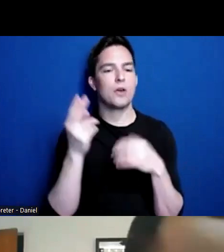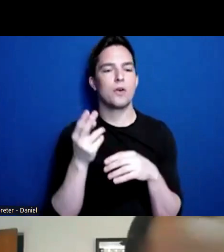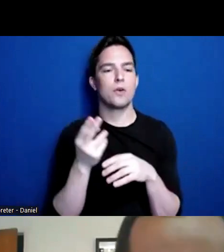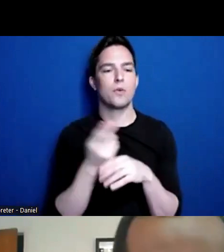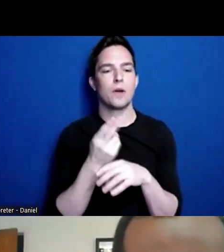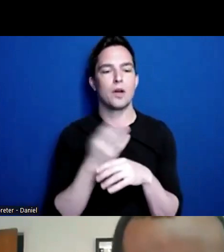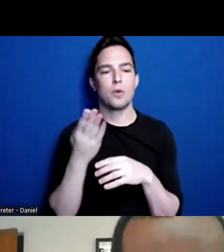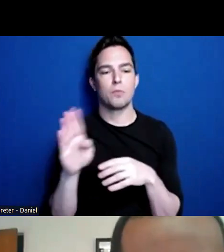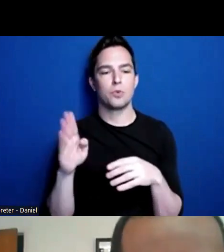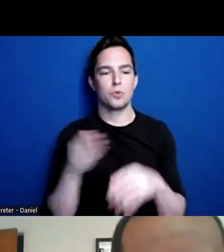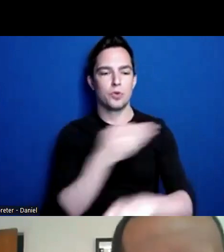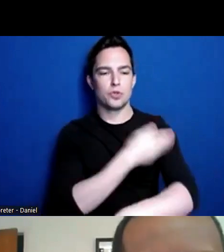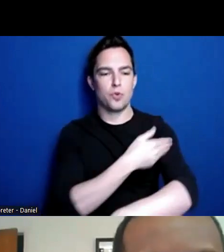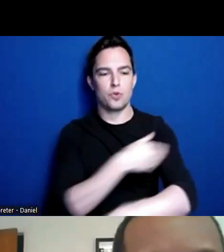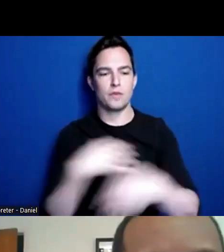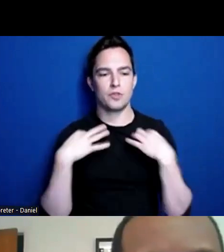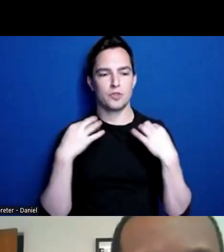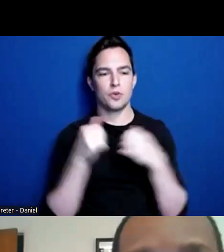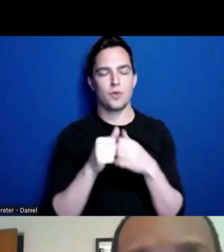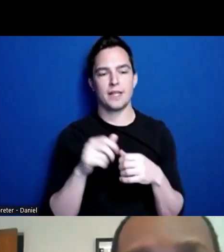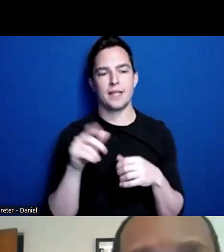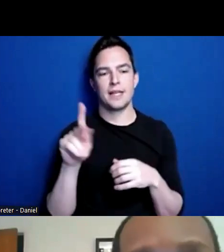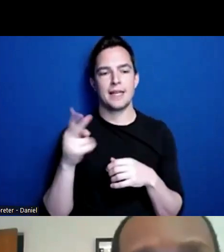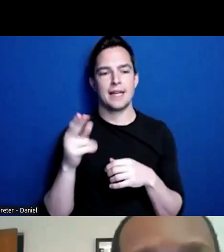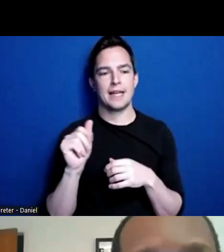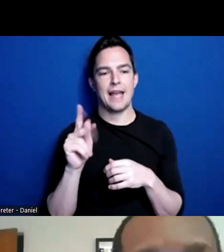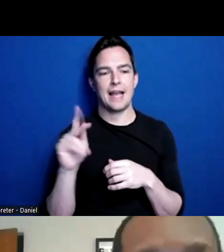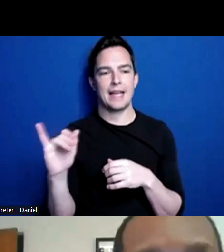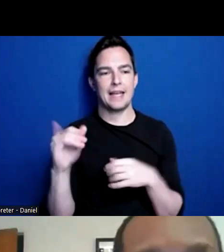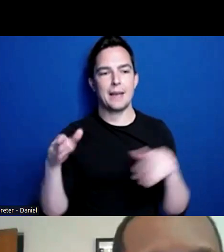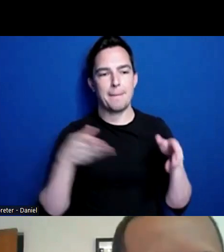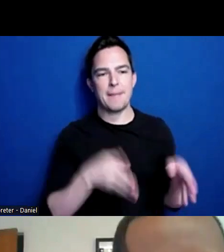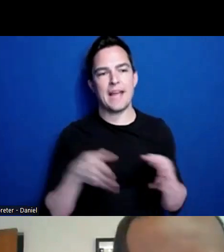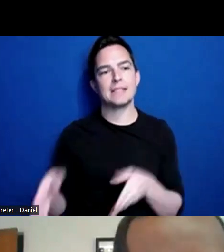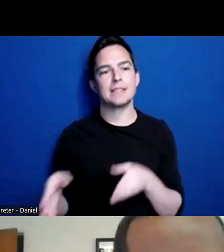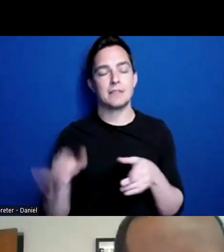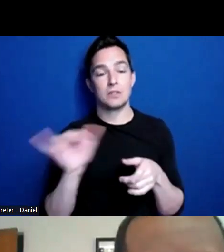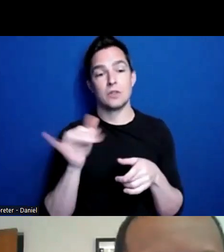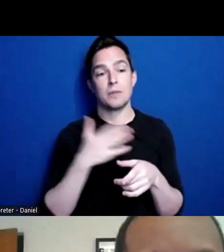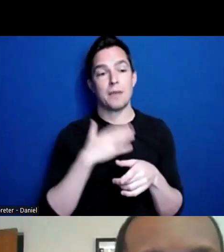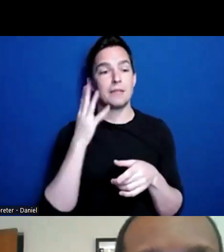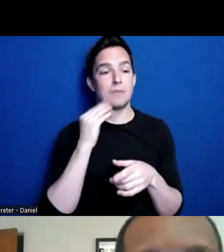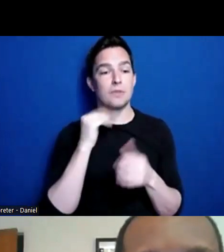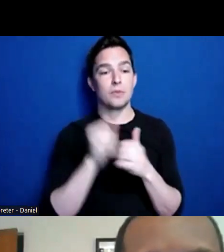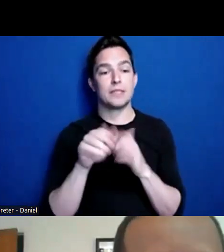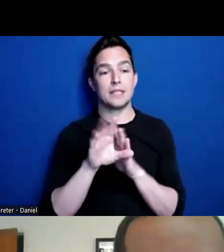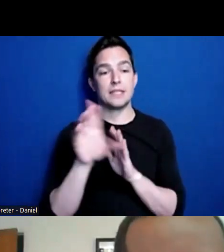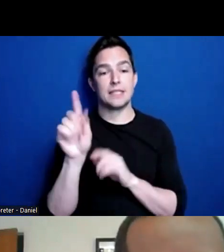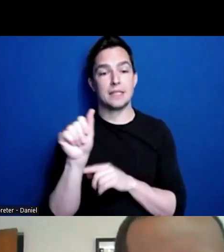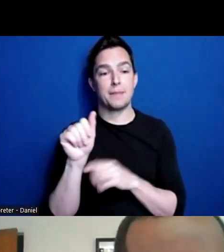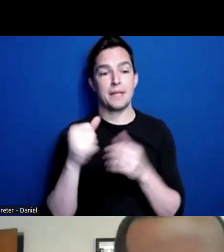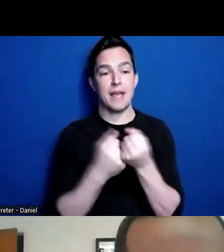short sleeve shirt with khaki pants on. And my experience with disability advocacy really